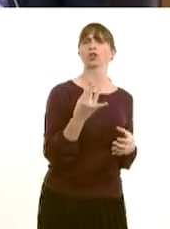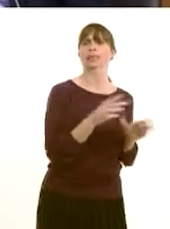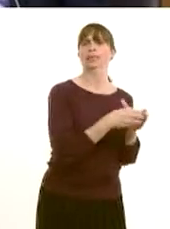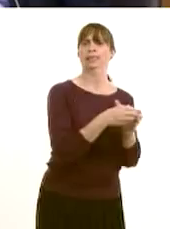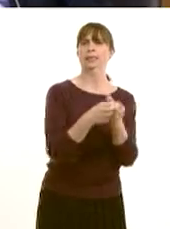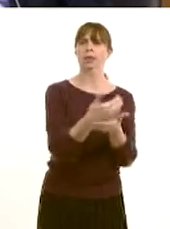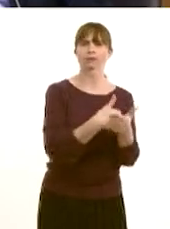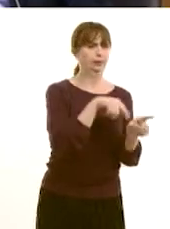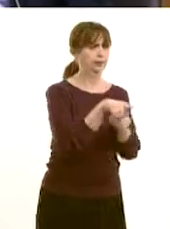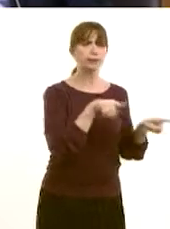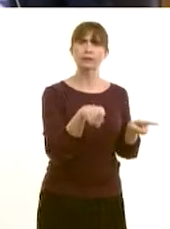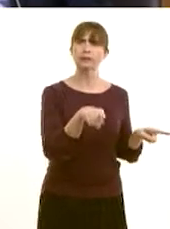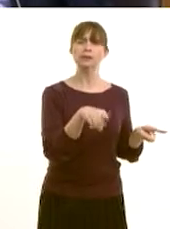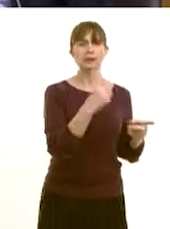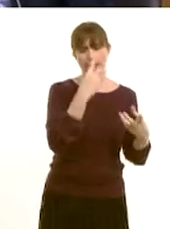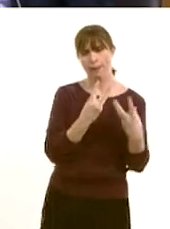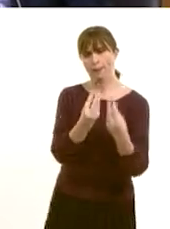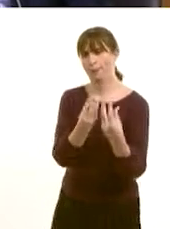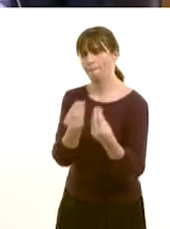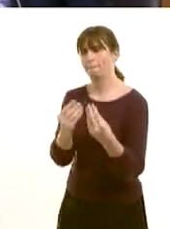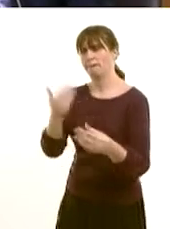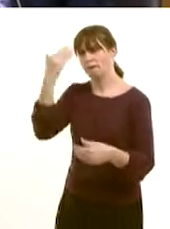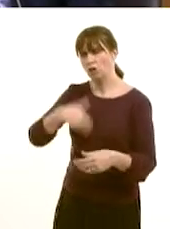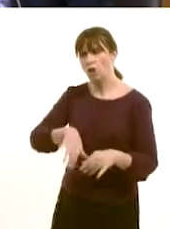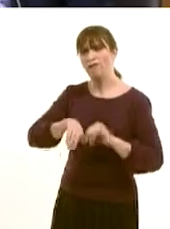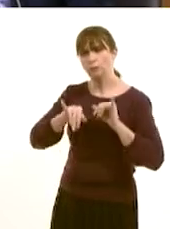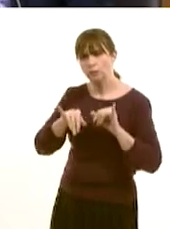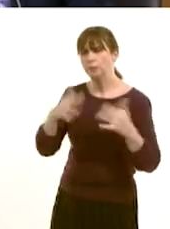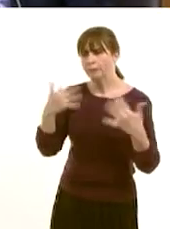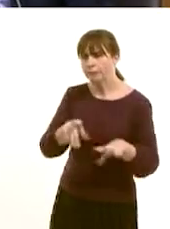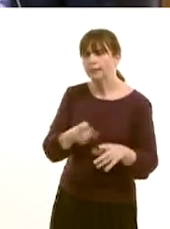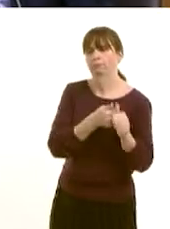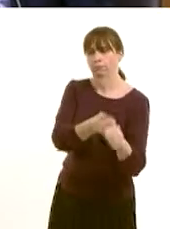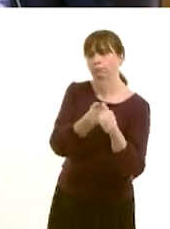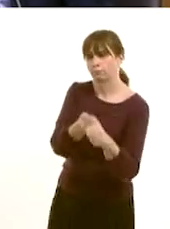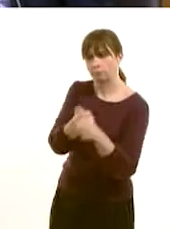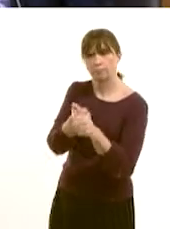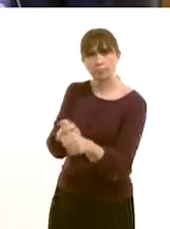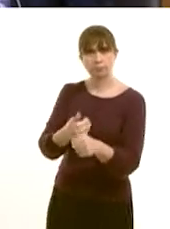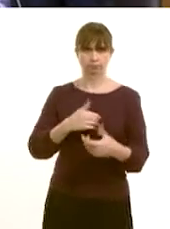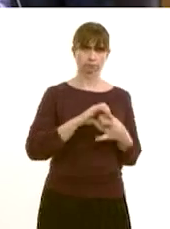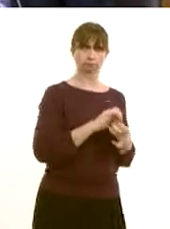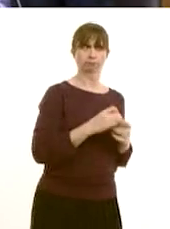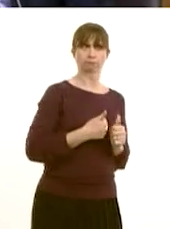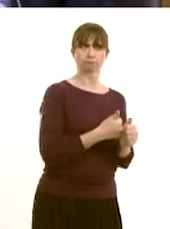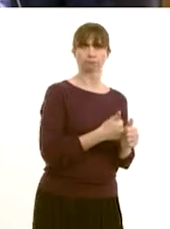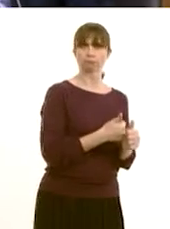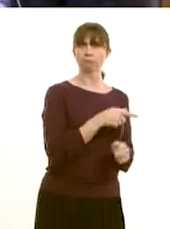to help those who have been victims of stroke, but also, of course, to help to improve early